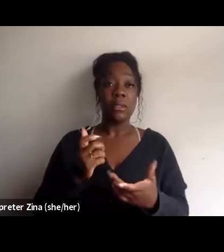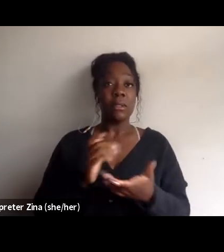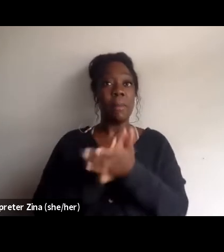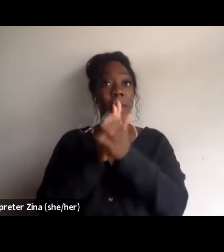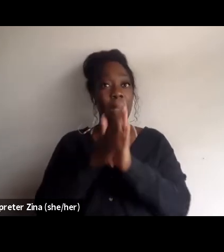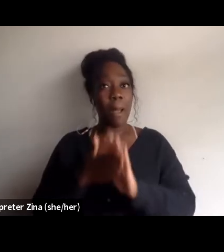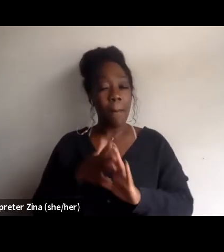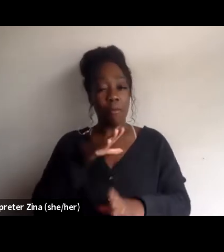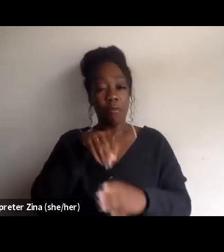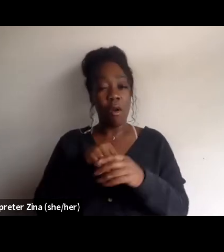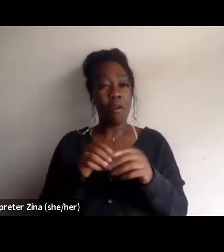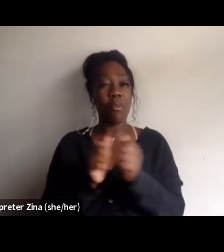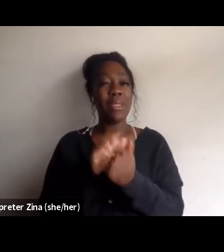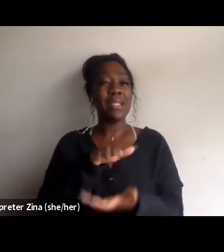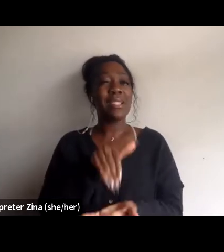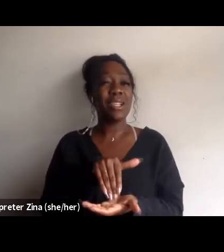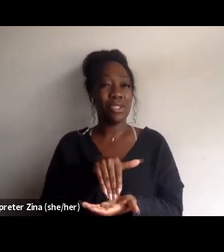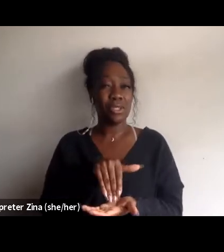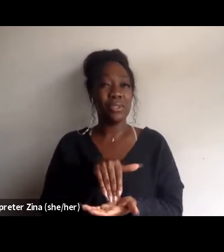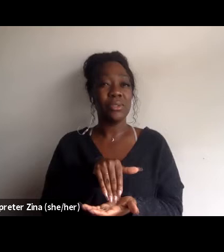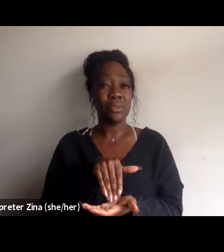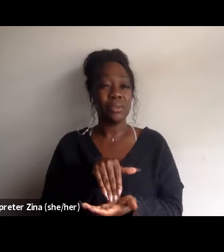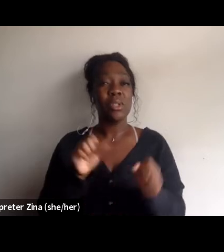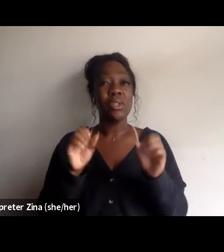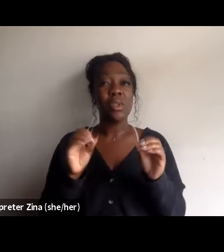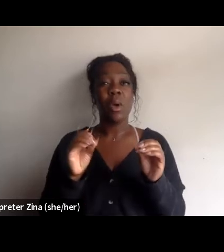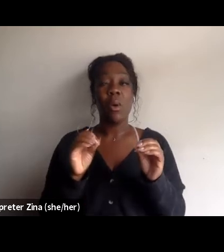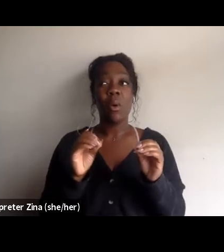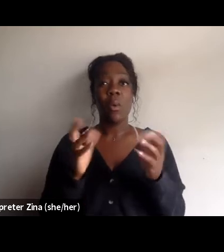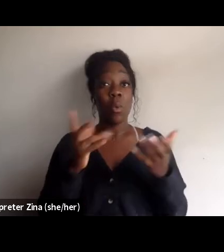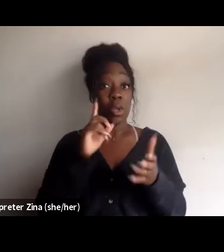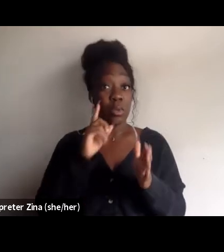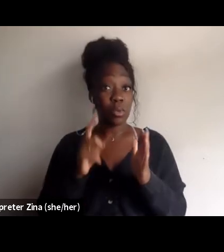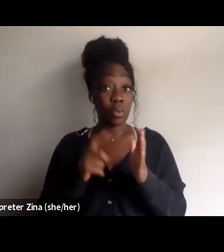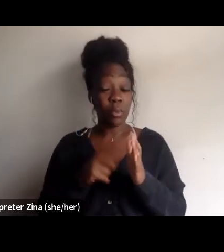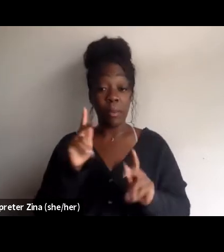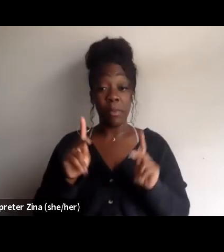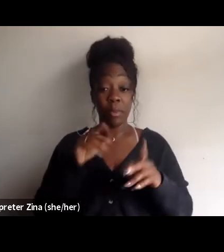And so what you find is people in the center operate